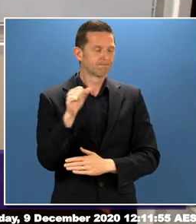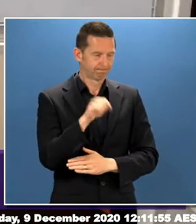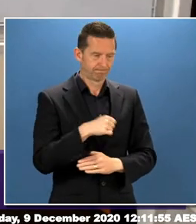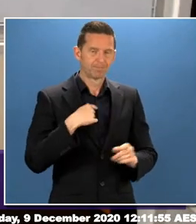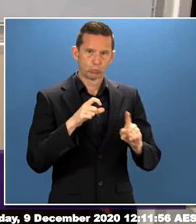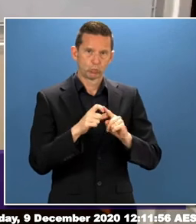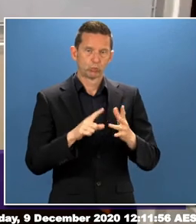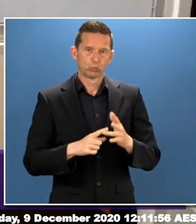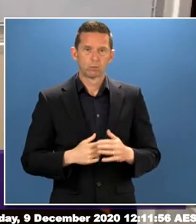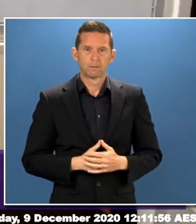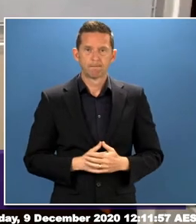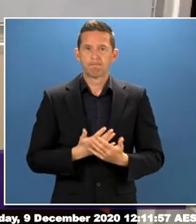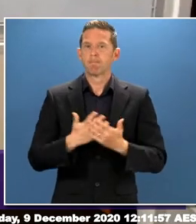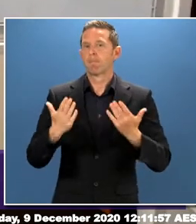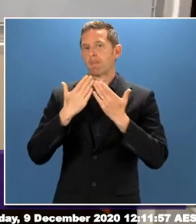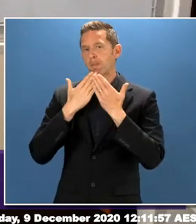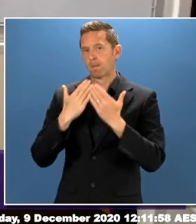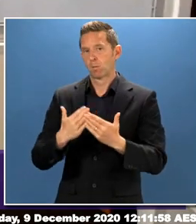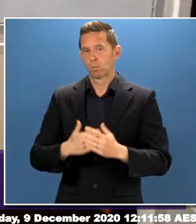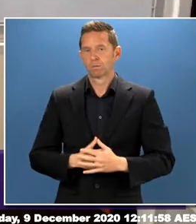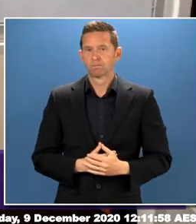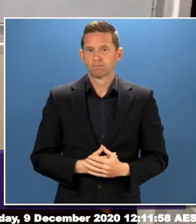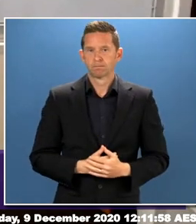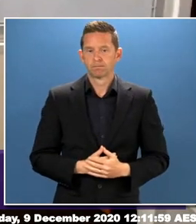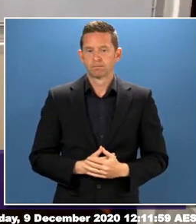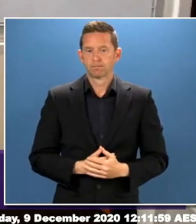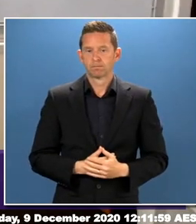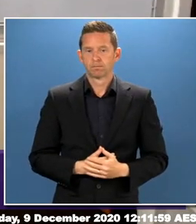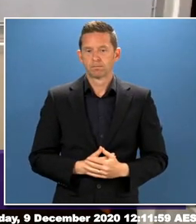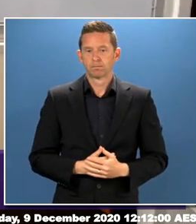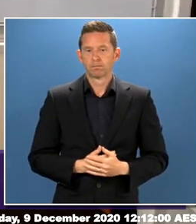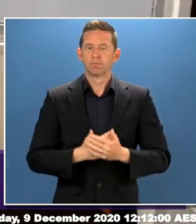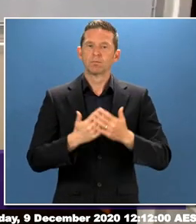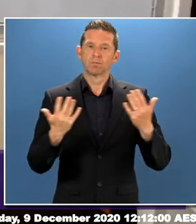Thank you very much, Ms Kroes. Now Ms Zerner will ask you some questions.